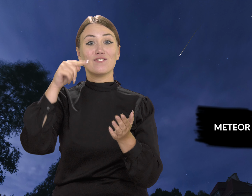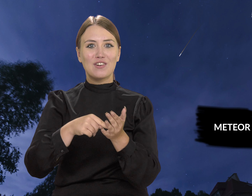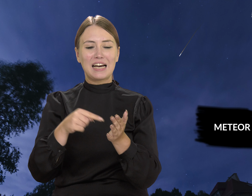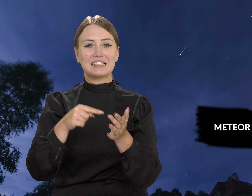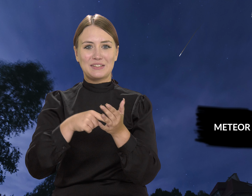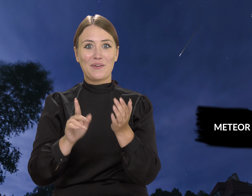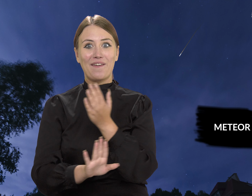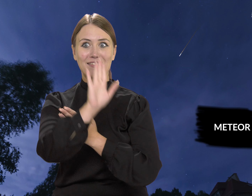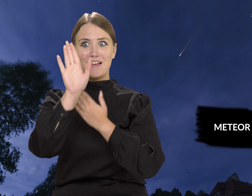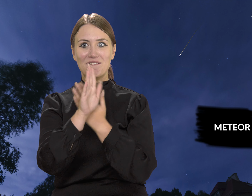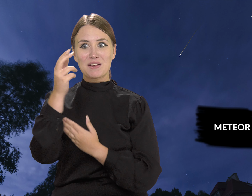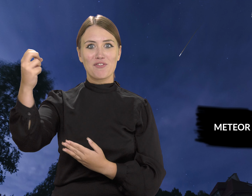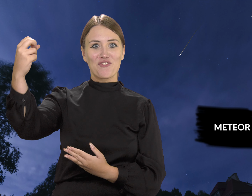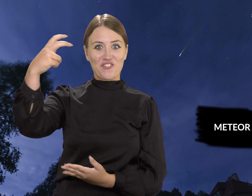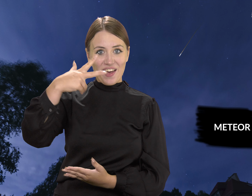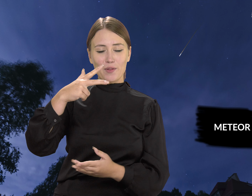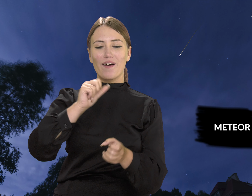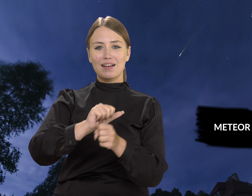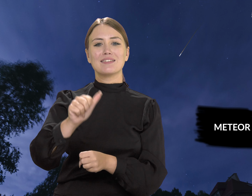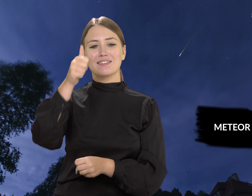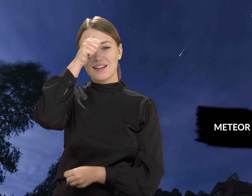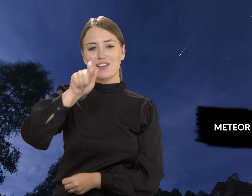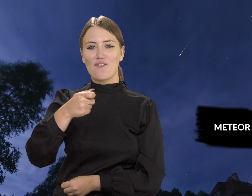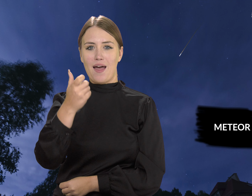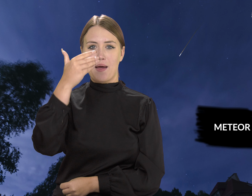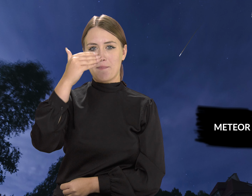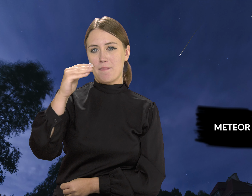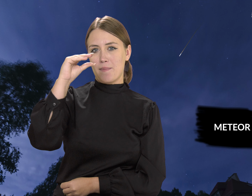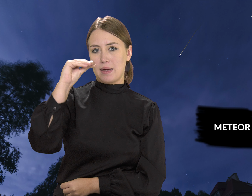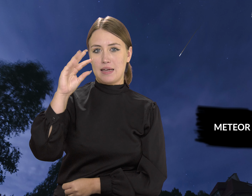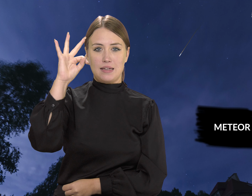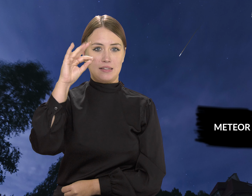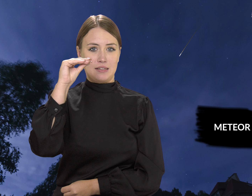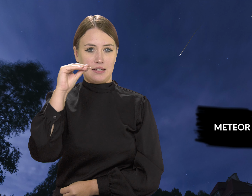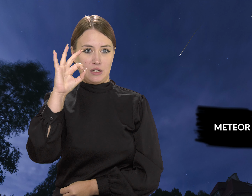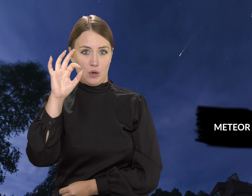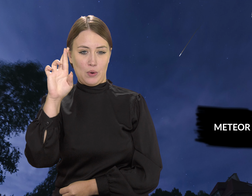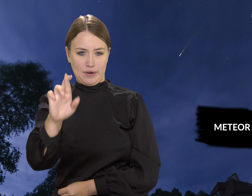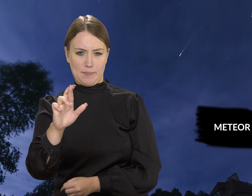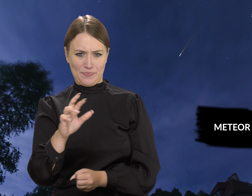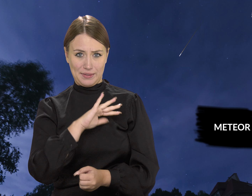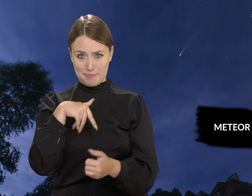and this luminous phenomenon is a meteor.